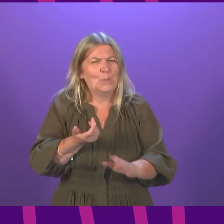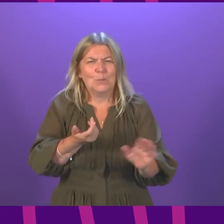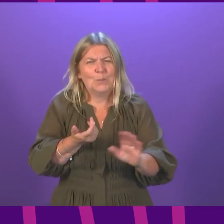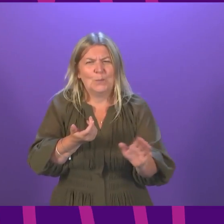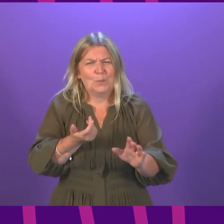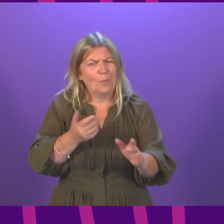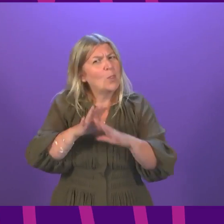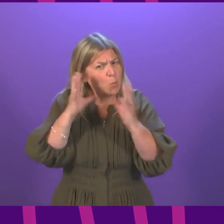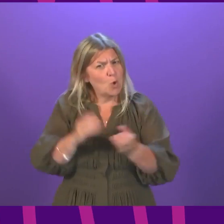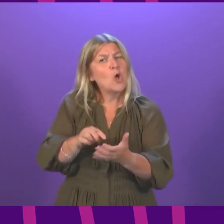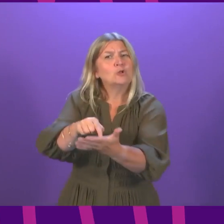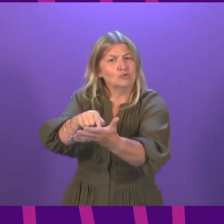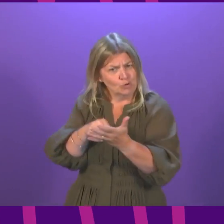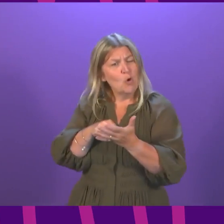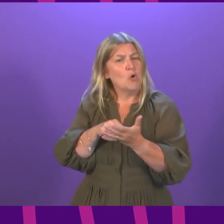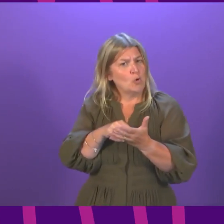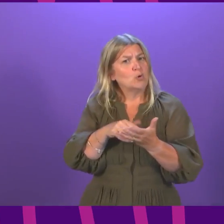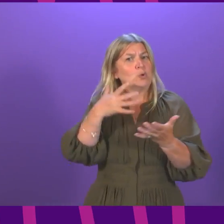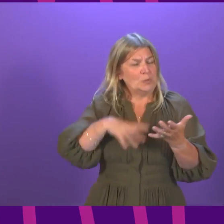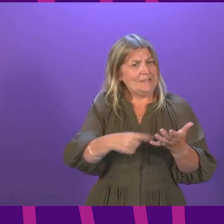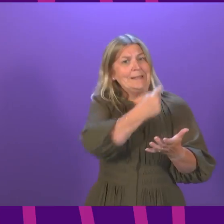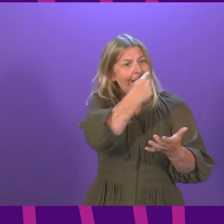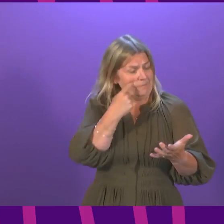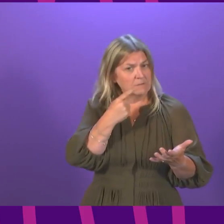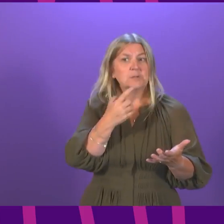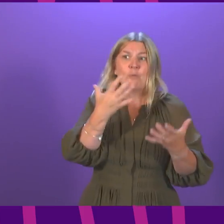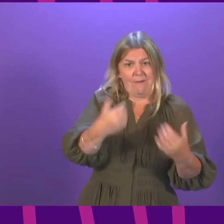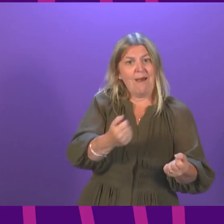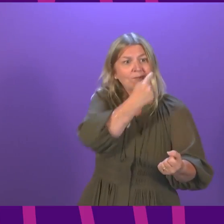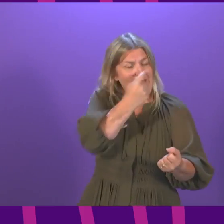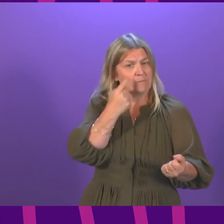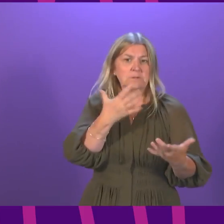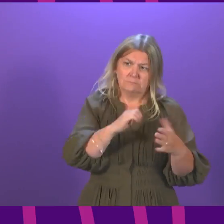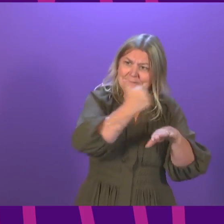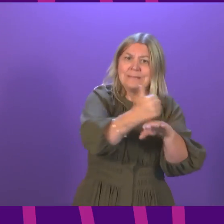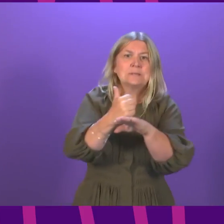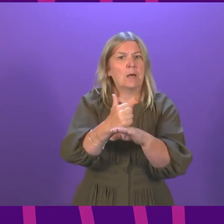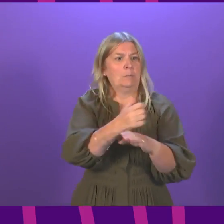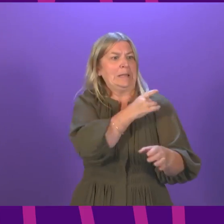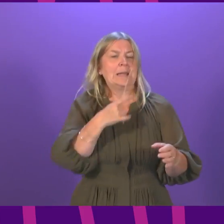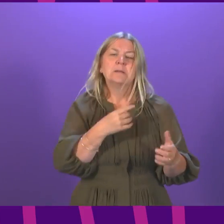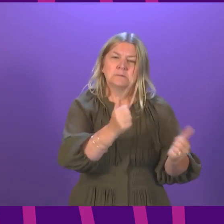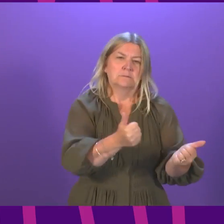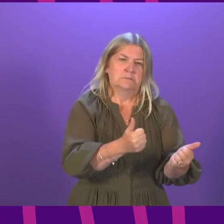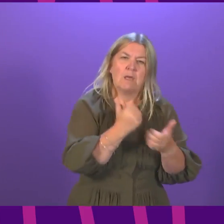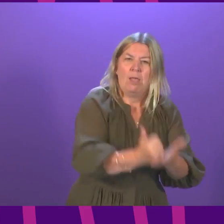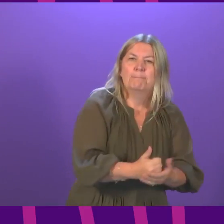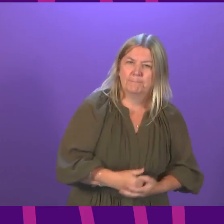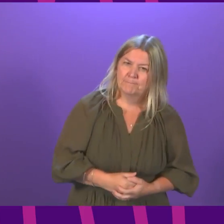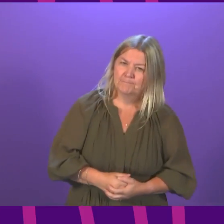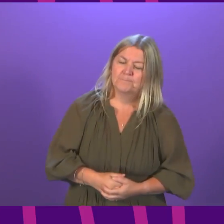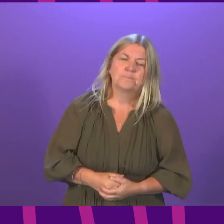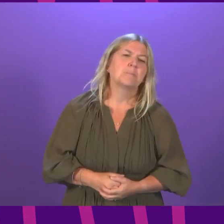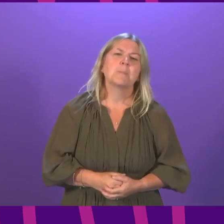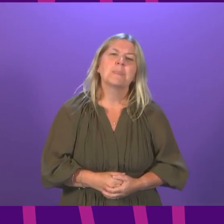where we must be bold and follow the evidence.